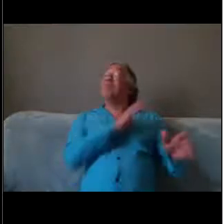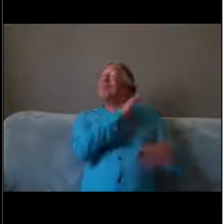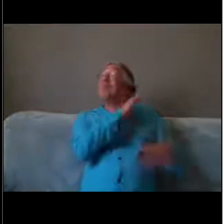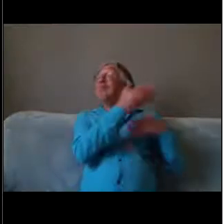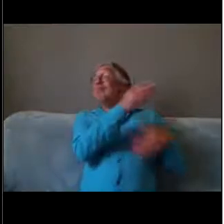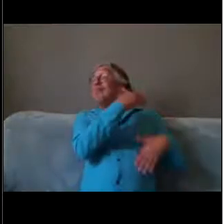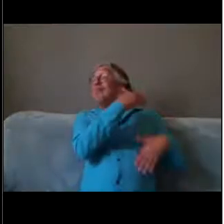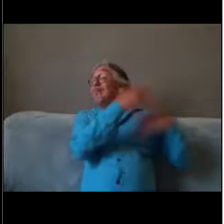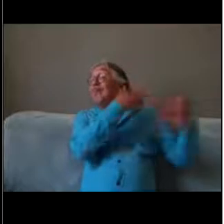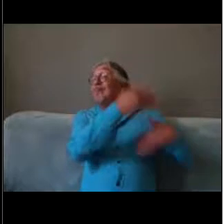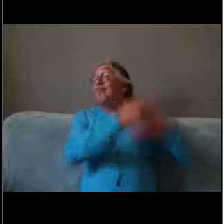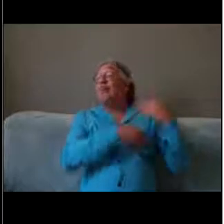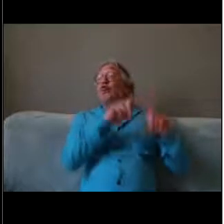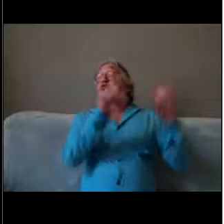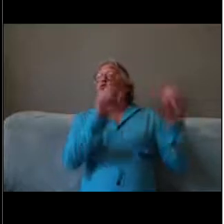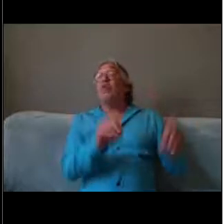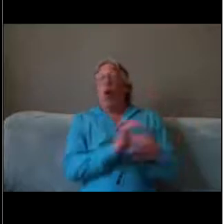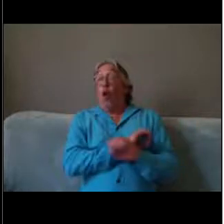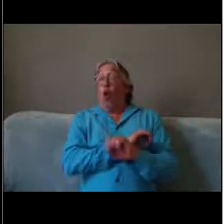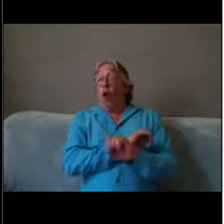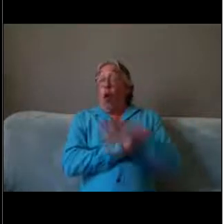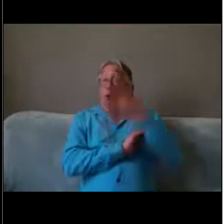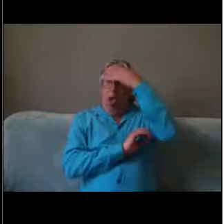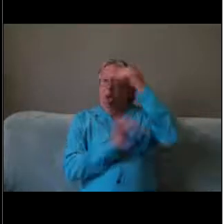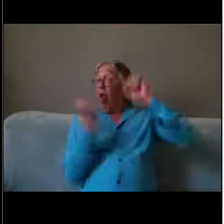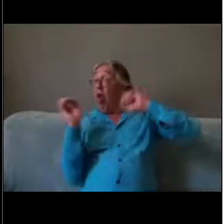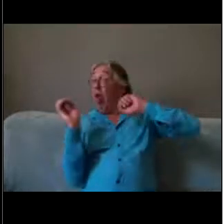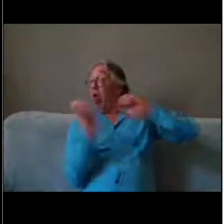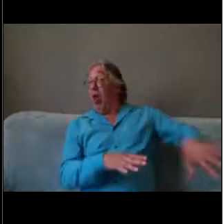It's a project called Enhancing a thought-out Policy and Framework